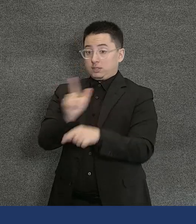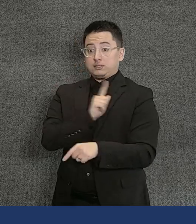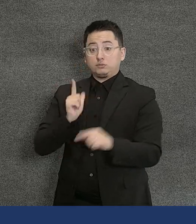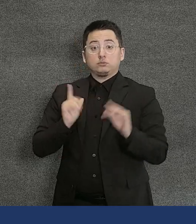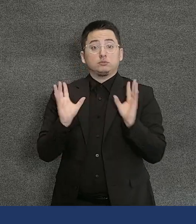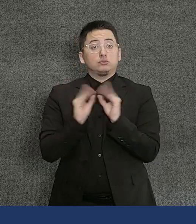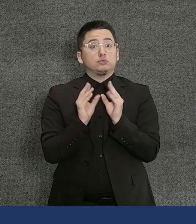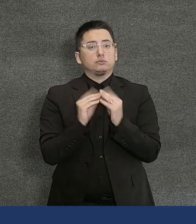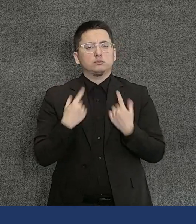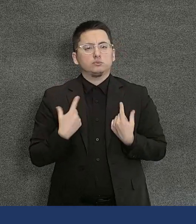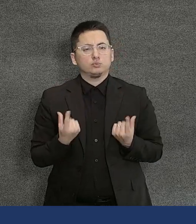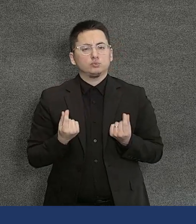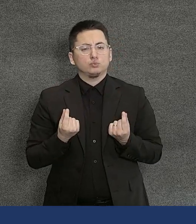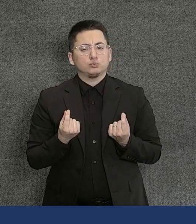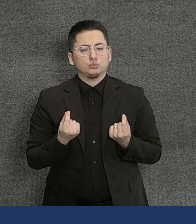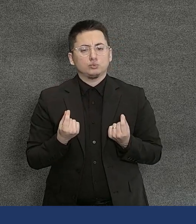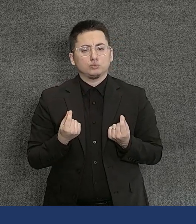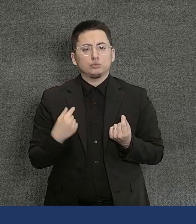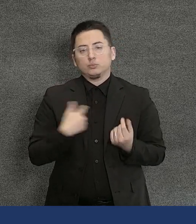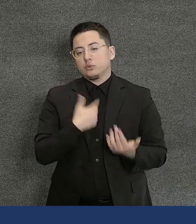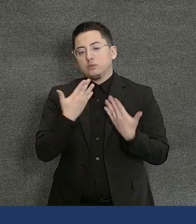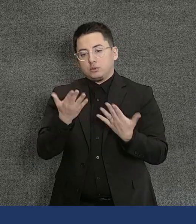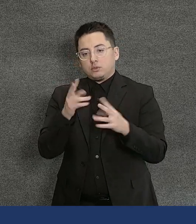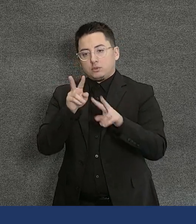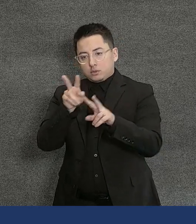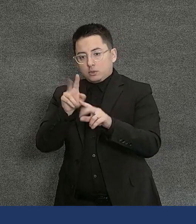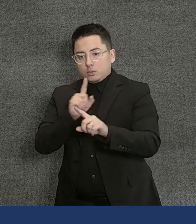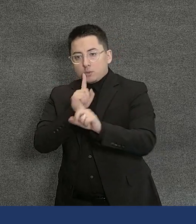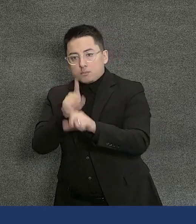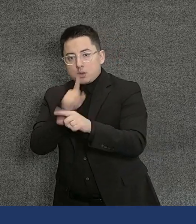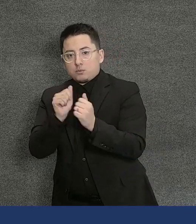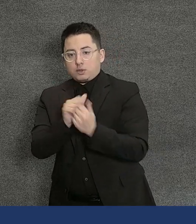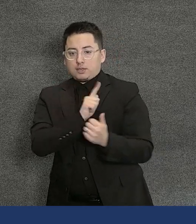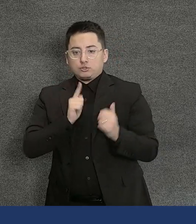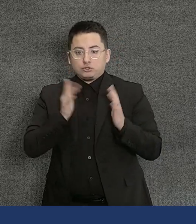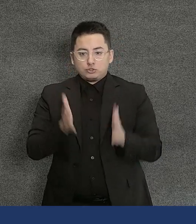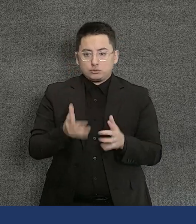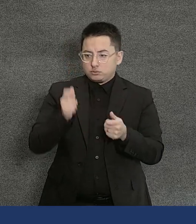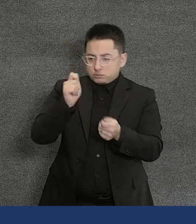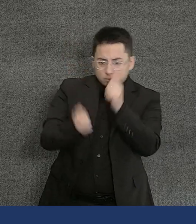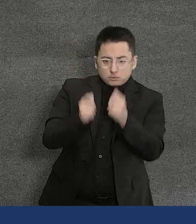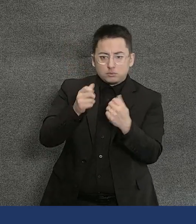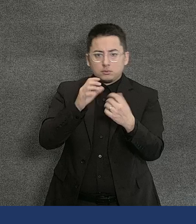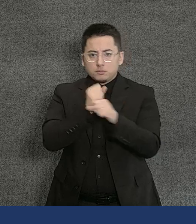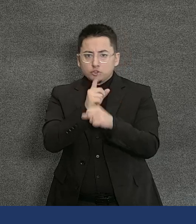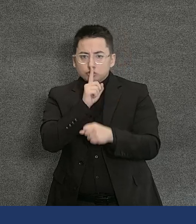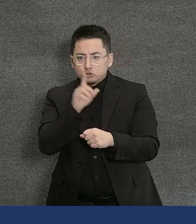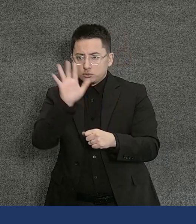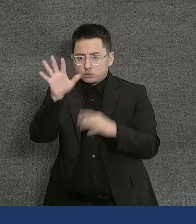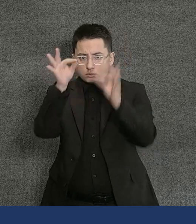in the capital with legislators trying to tweak and change and perfect our election system.